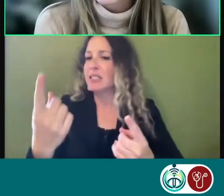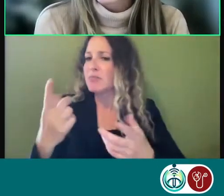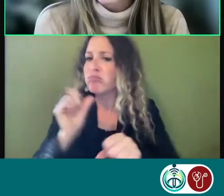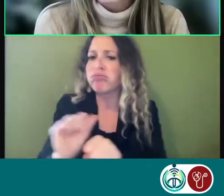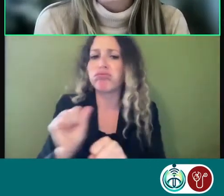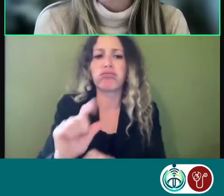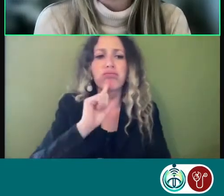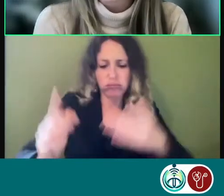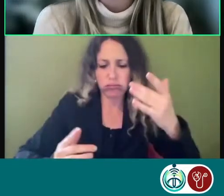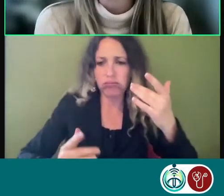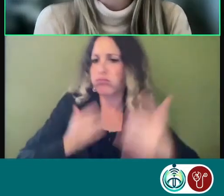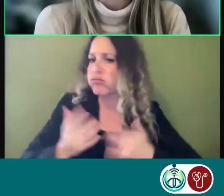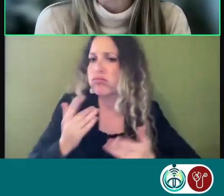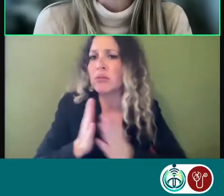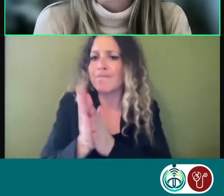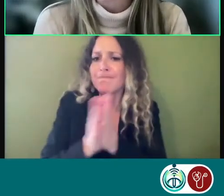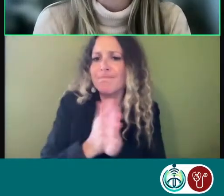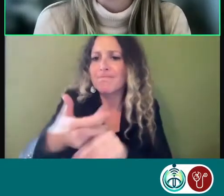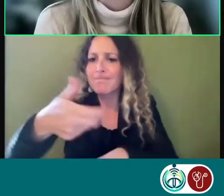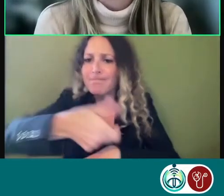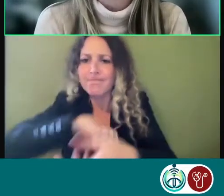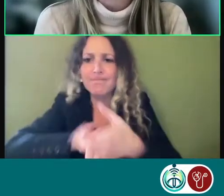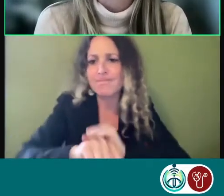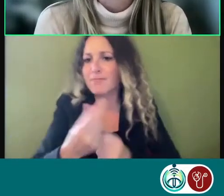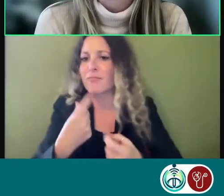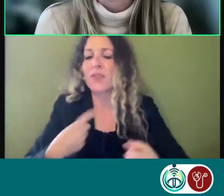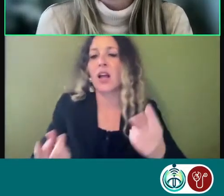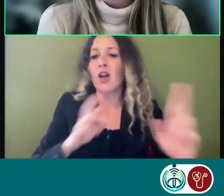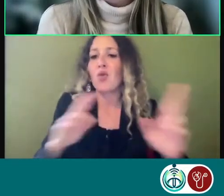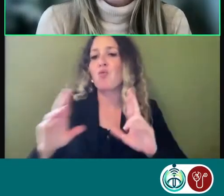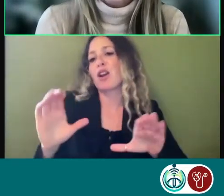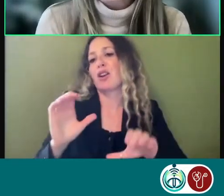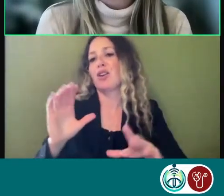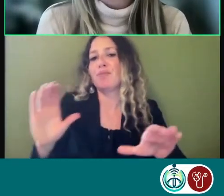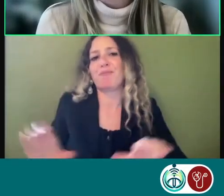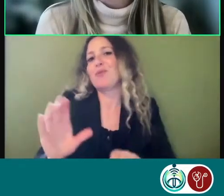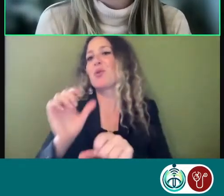in and just doing the good work with the right people. So I can't thank you enough.